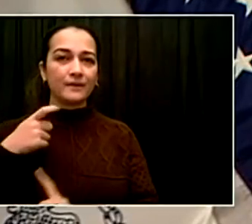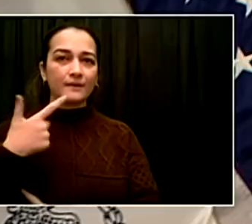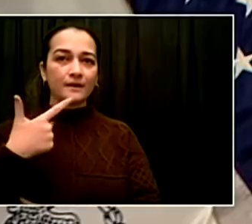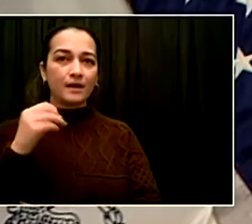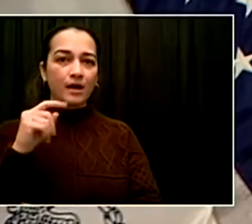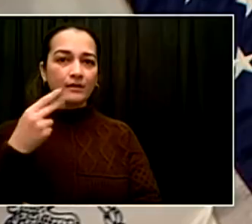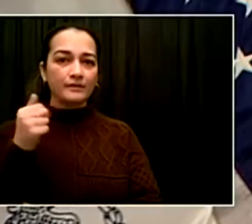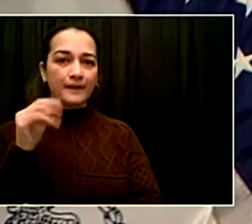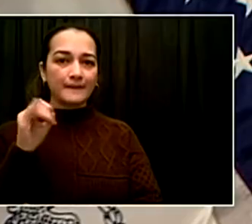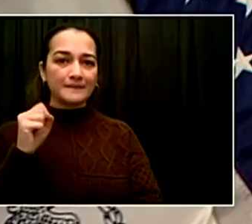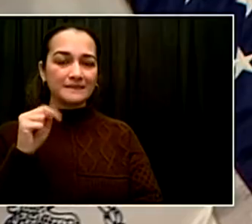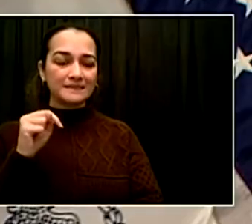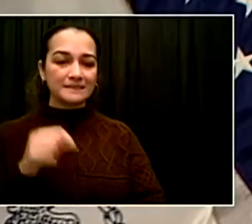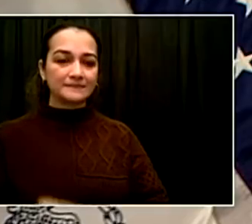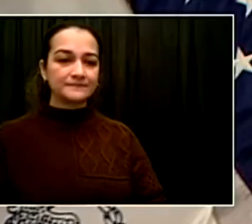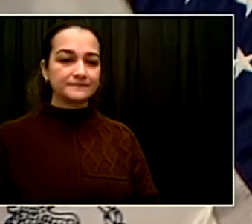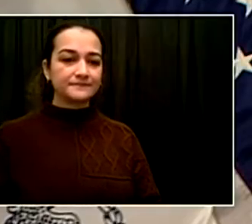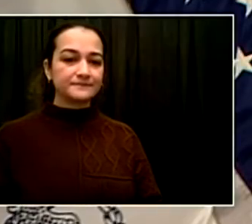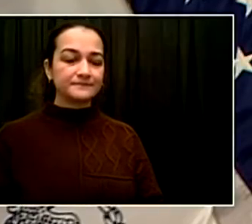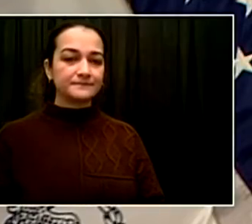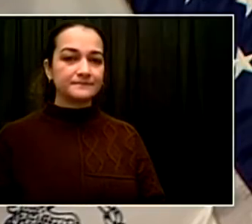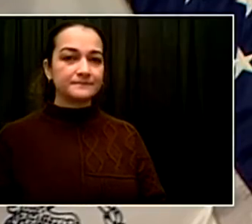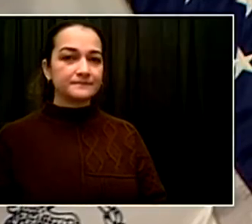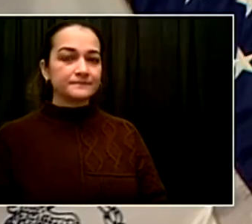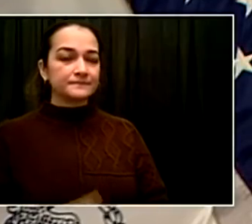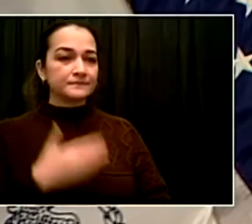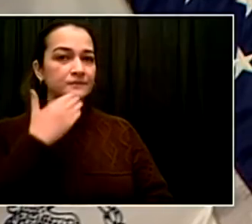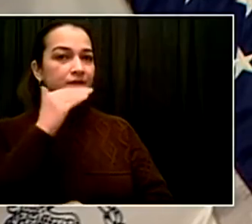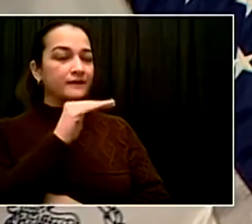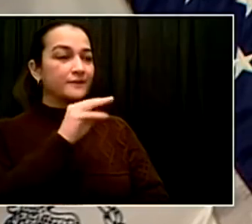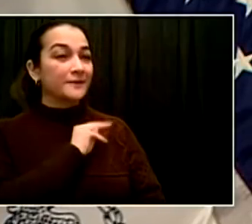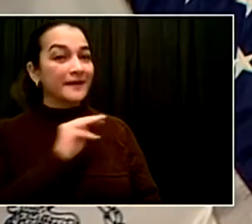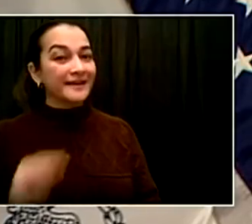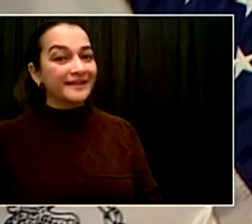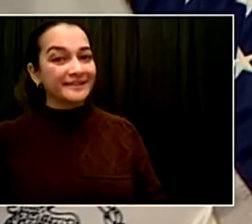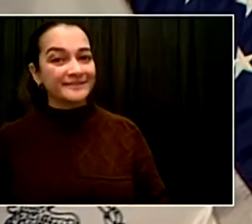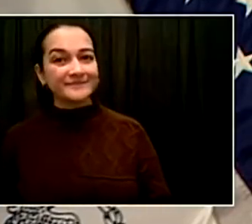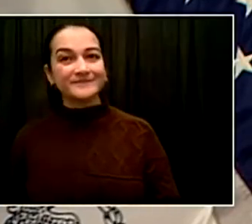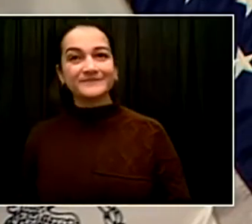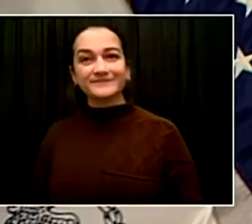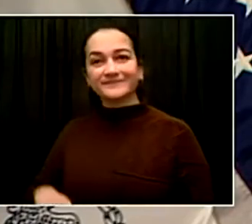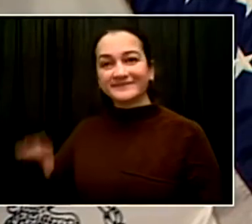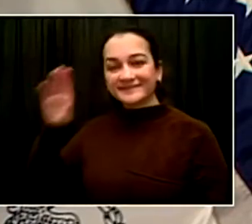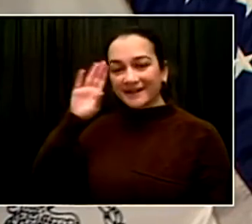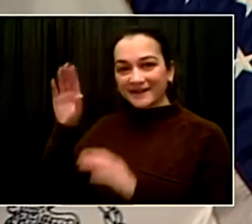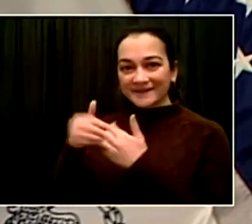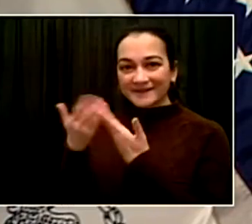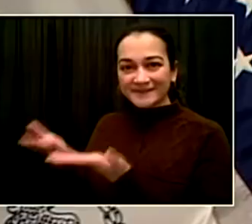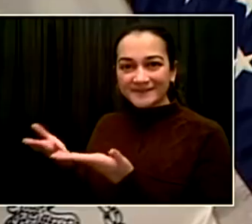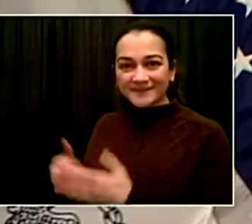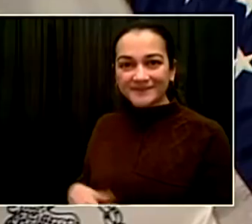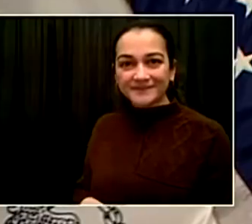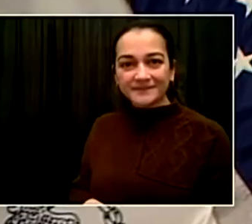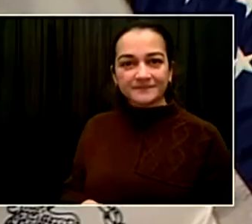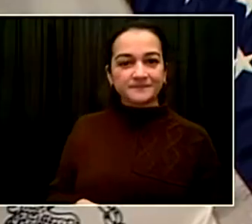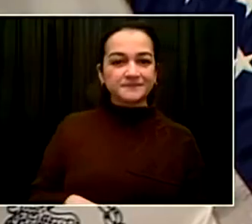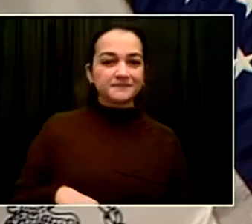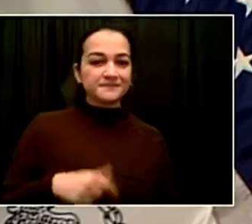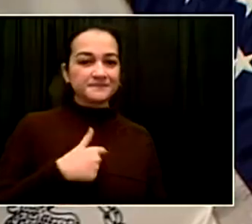THANK YOU, SIR. THANK YOU. NEXT IS ELIZABETH KIM FROM GOTHAM MISSED.